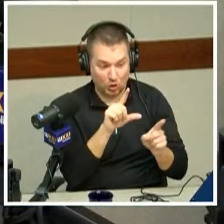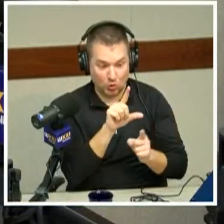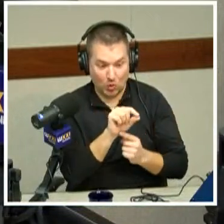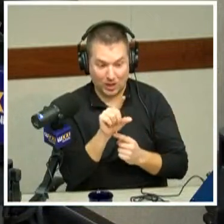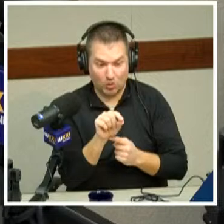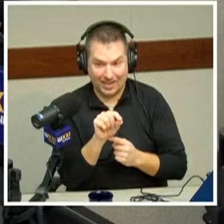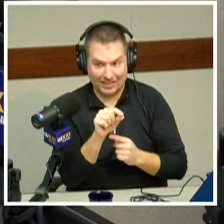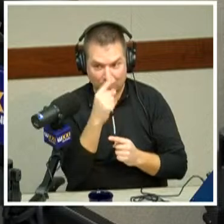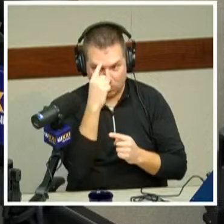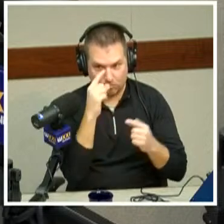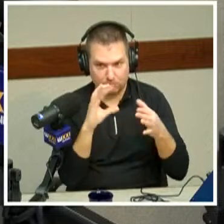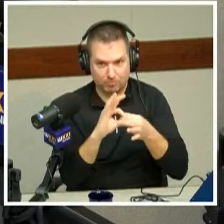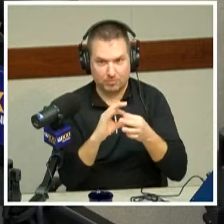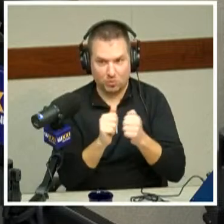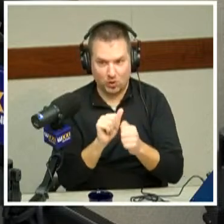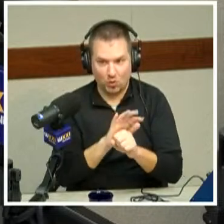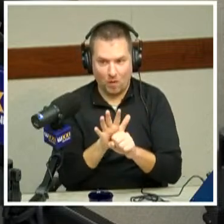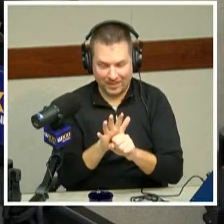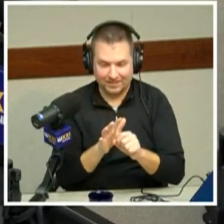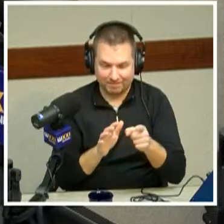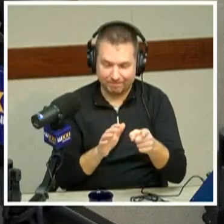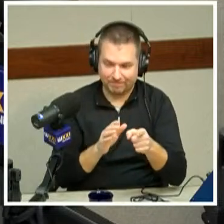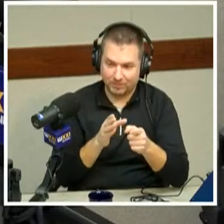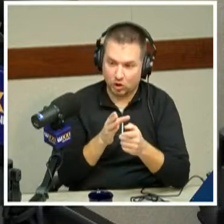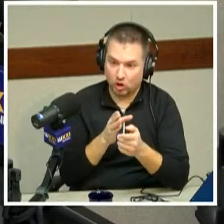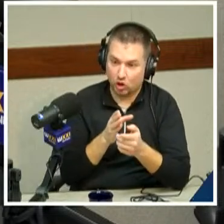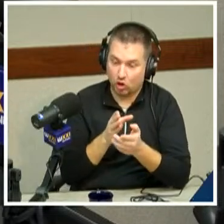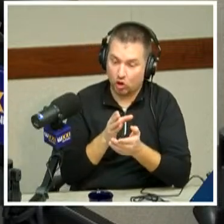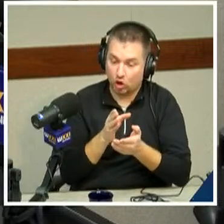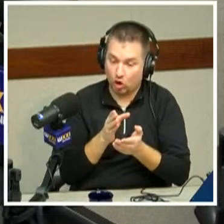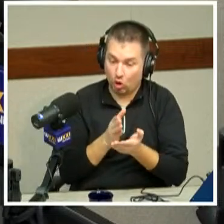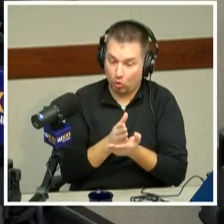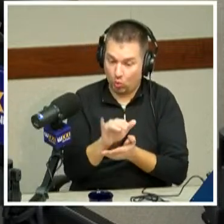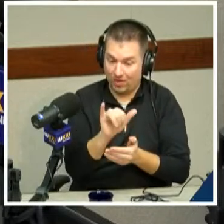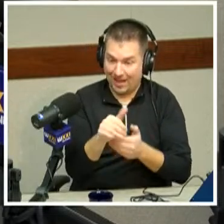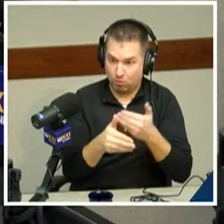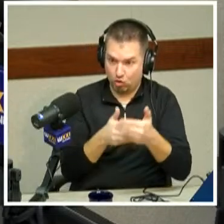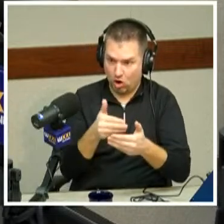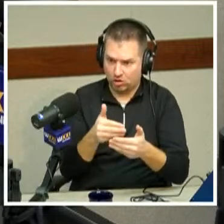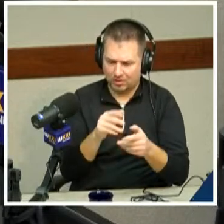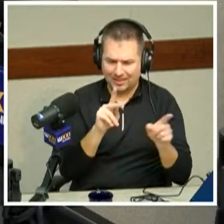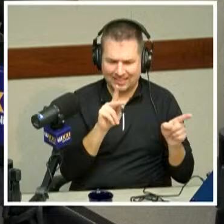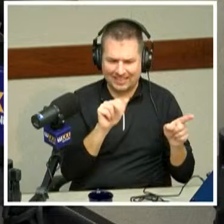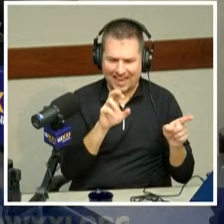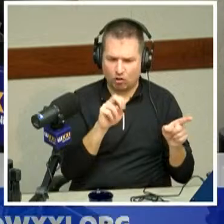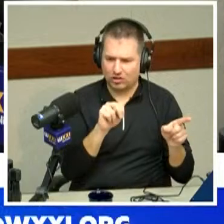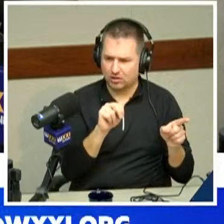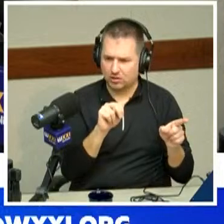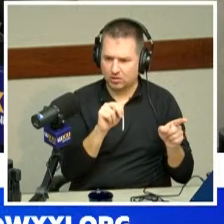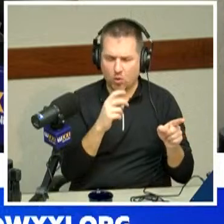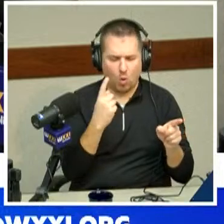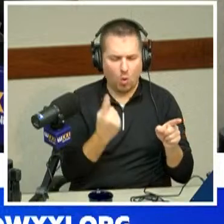like o but even through that process says Karen has been very supportive to help us reach out